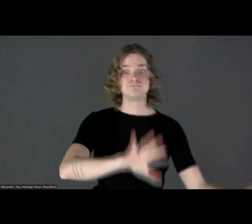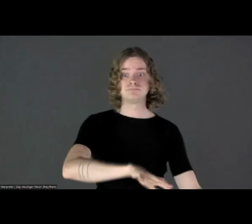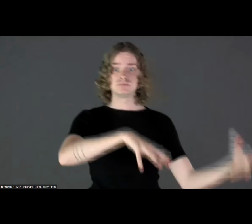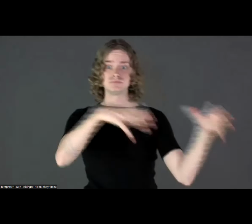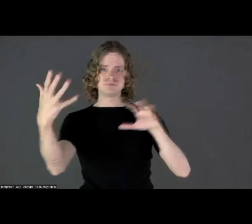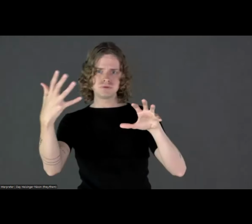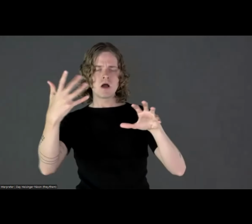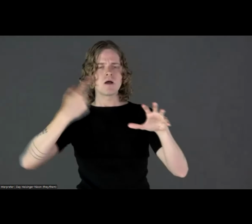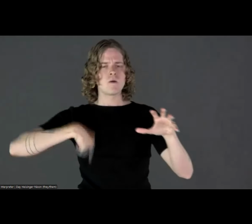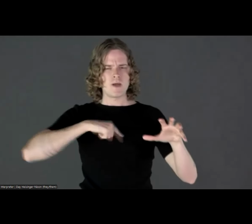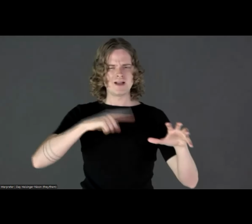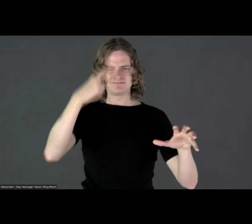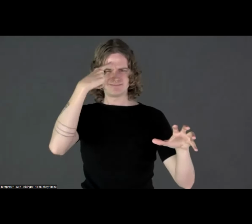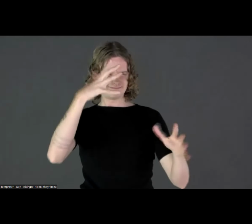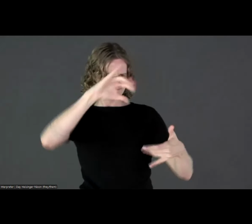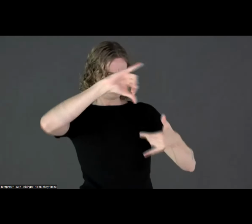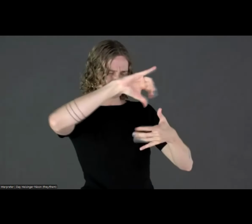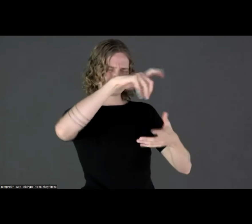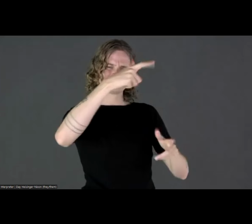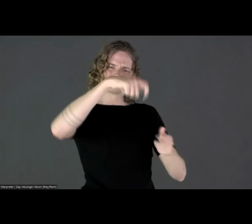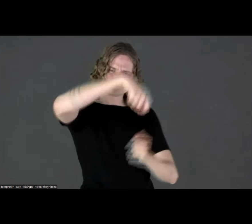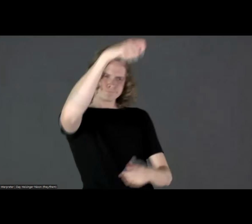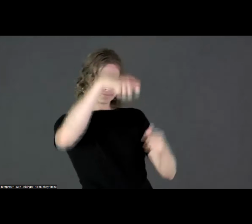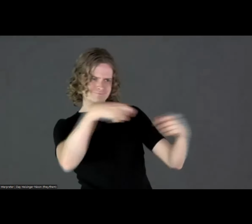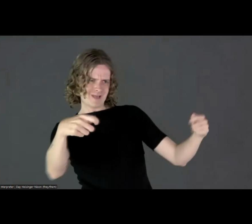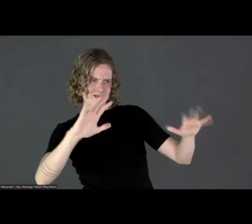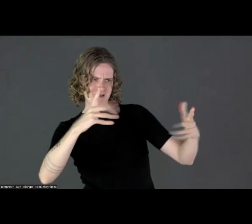share our innovation catalog published just before Christmas.